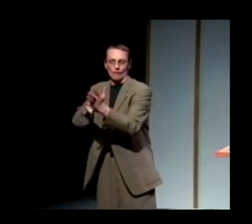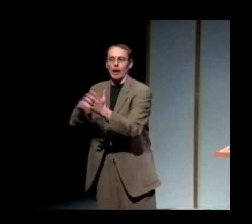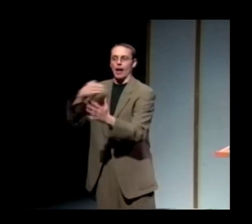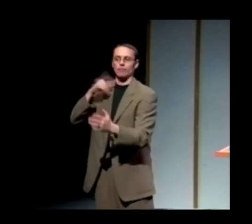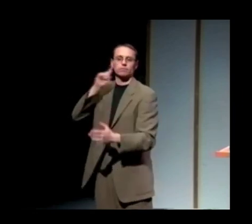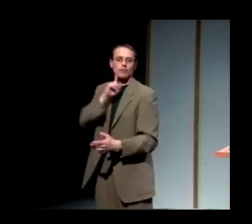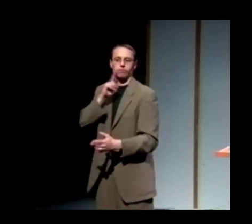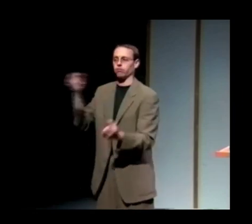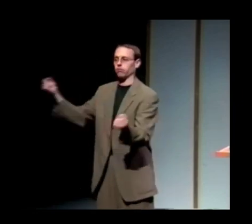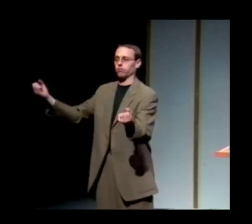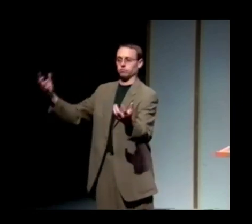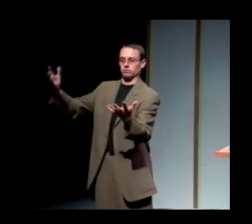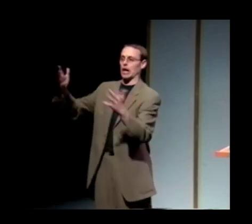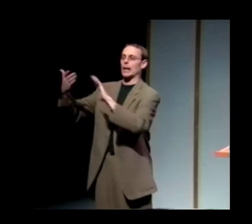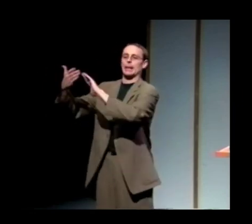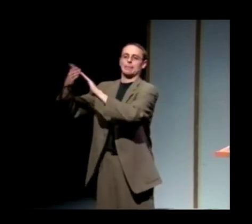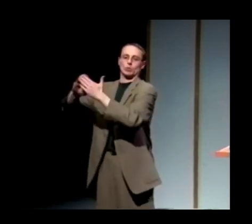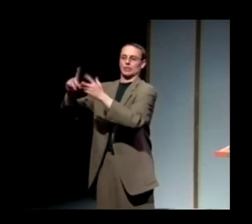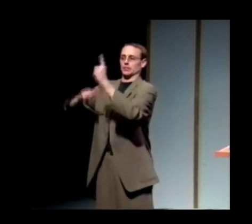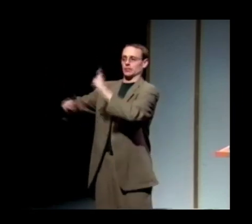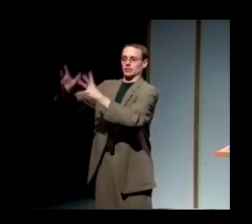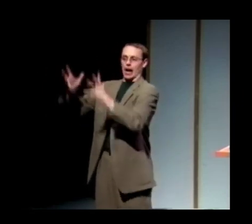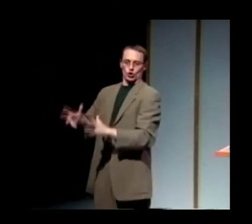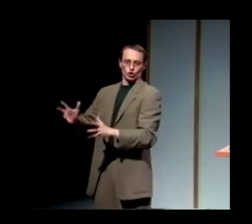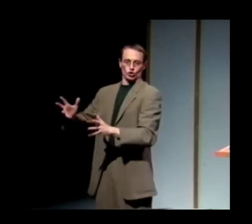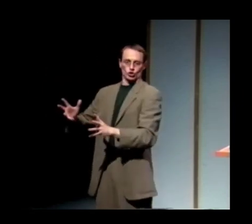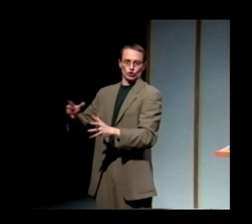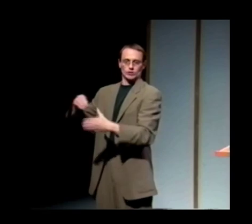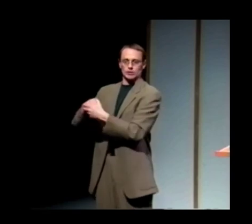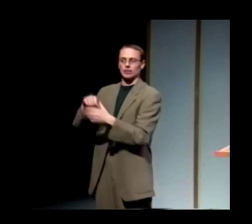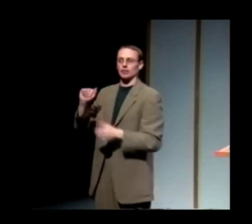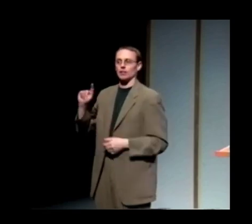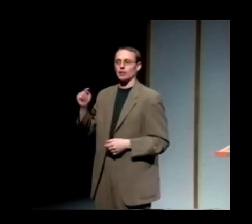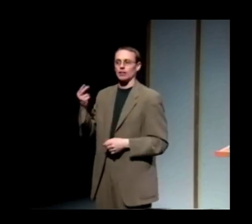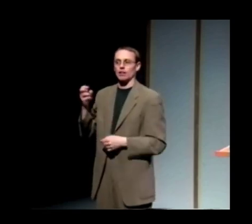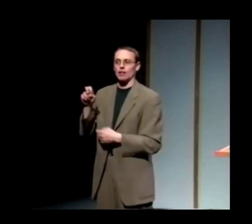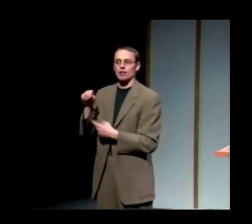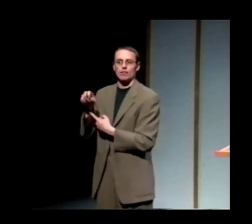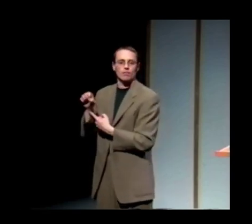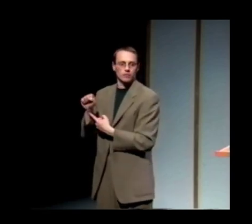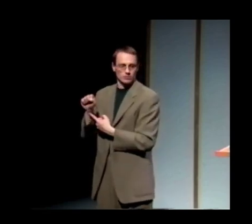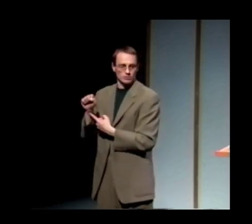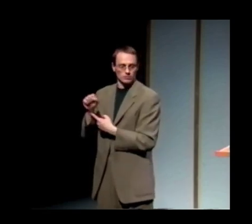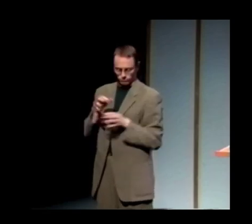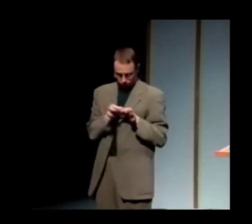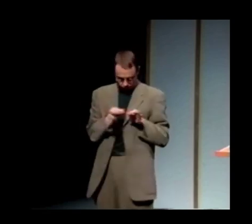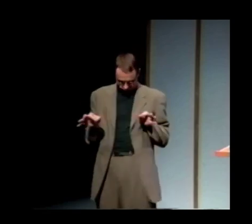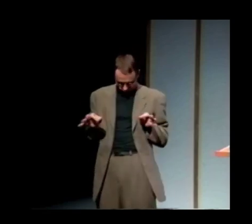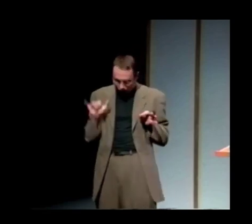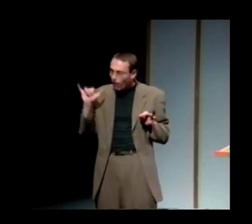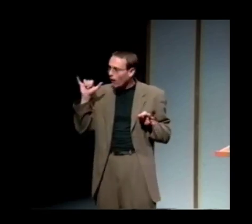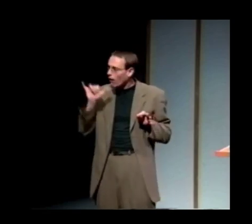ALL THE GREEKS WROTE ABOUT DEAF SIGNERS. IN ATHENS, THERE WAS A GROUP--